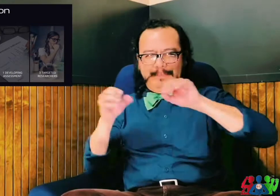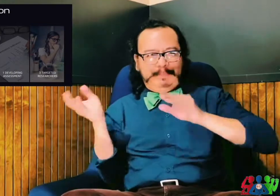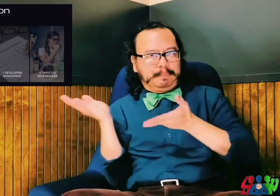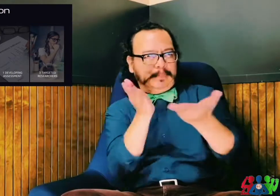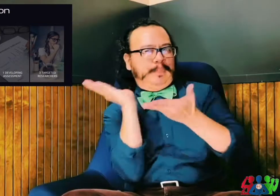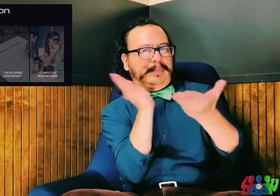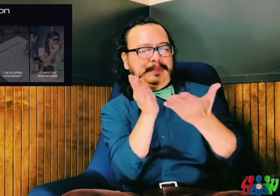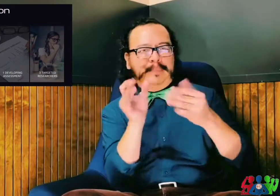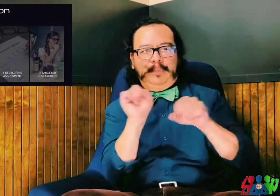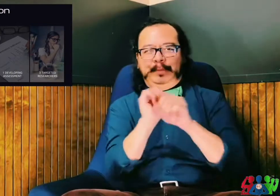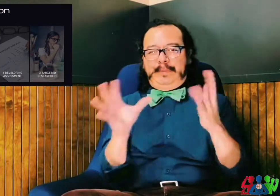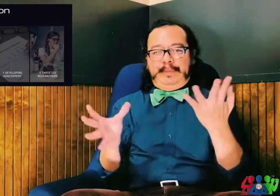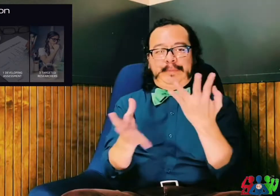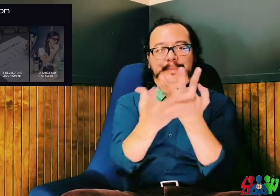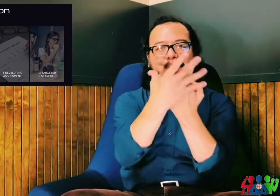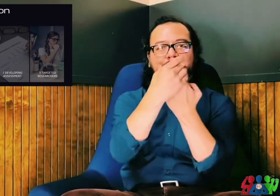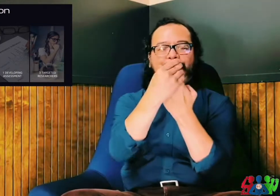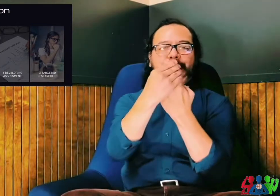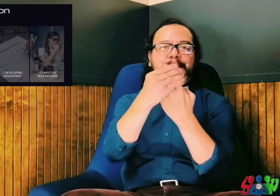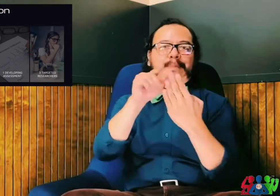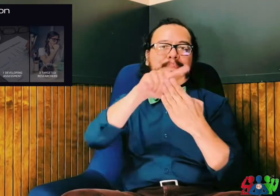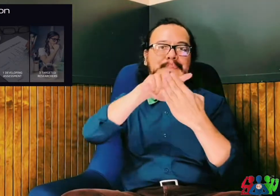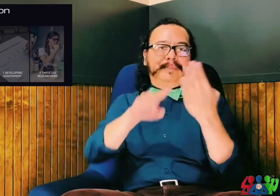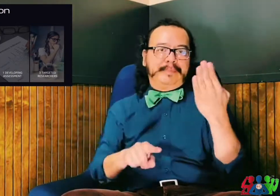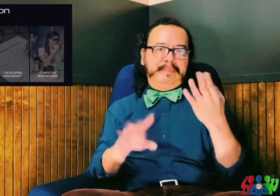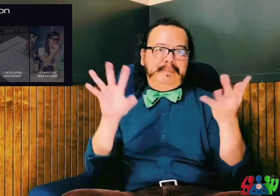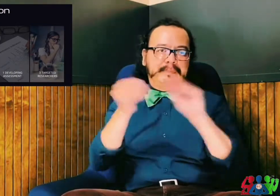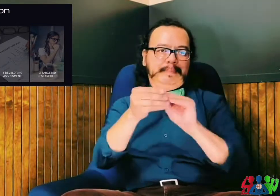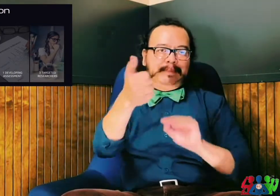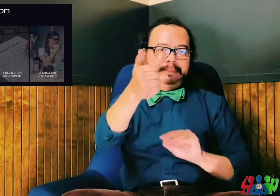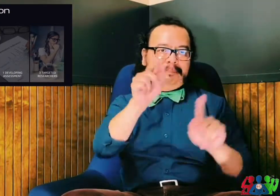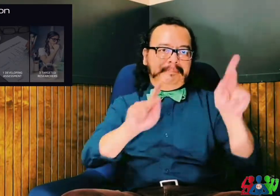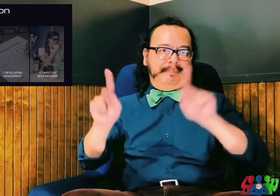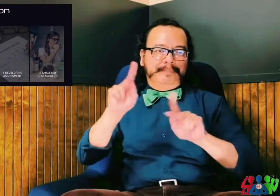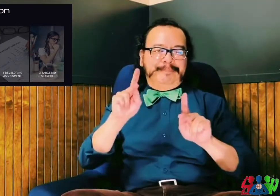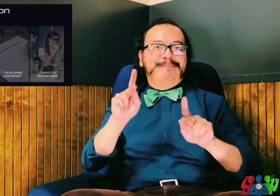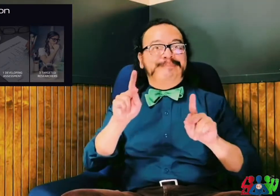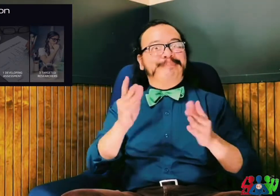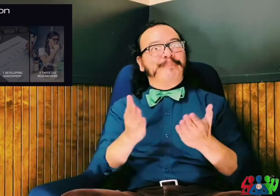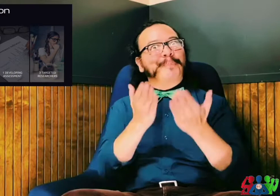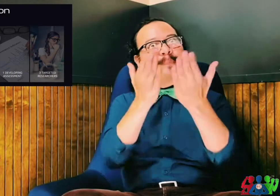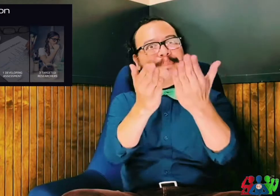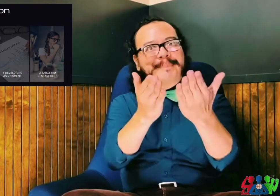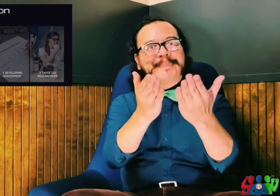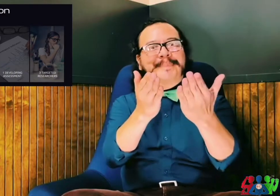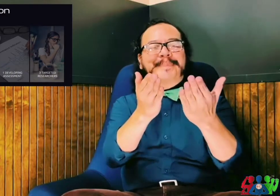To be available to whole committee of ten recommendations.